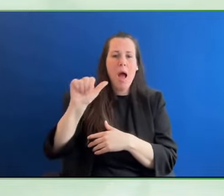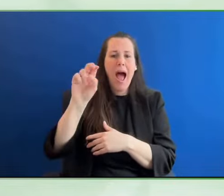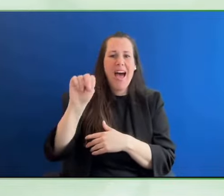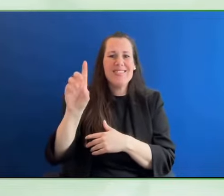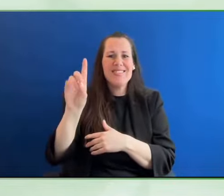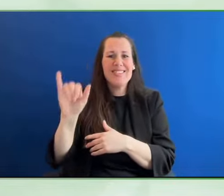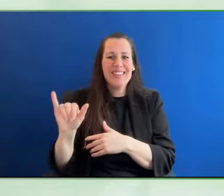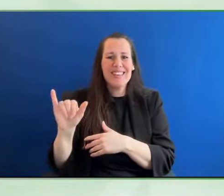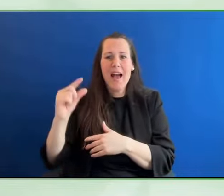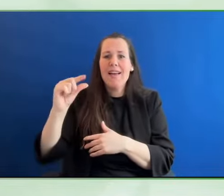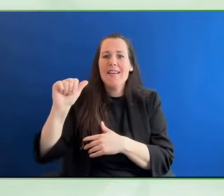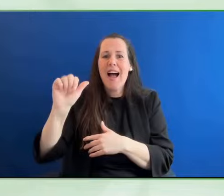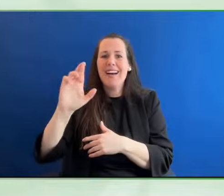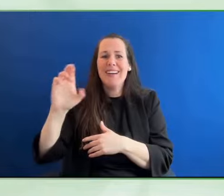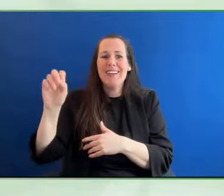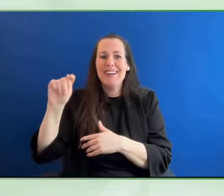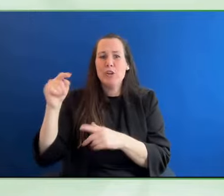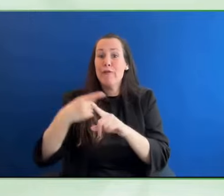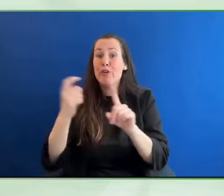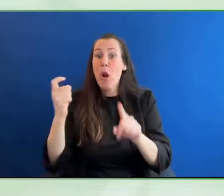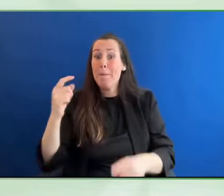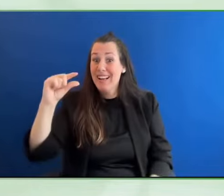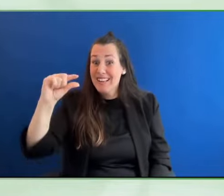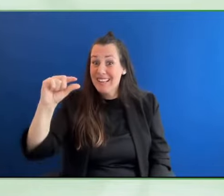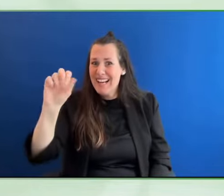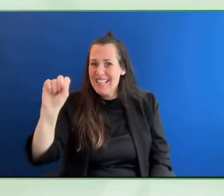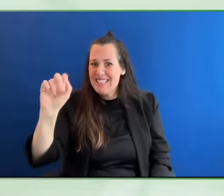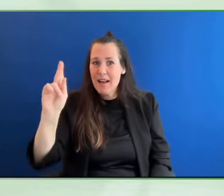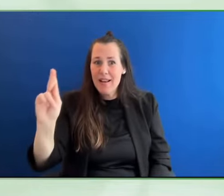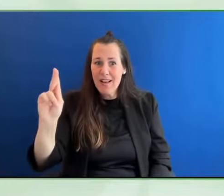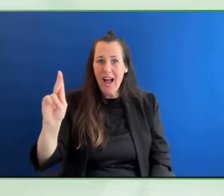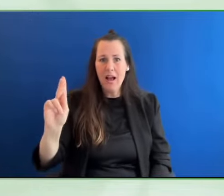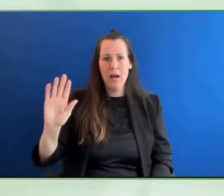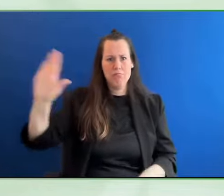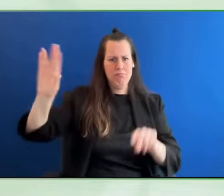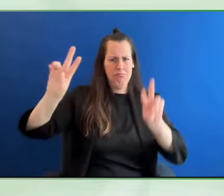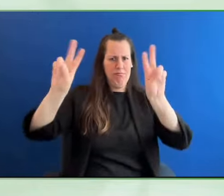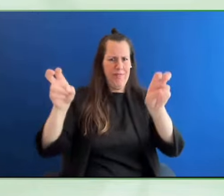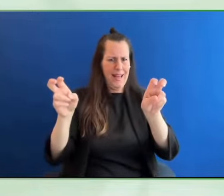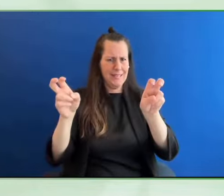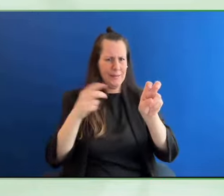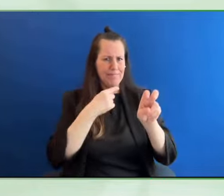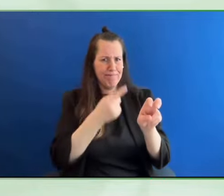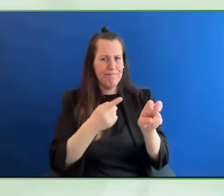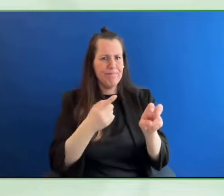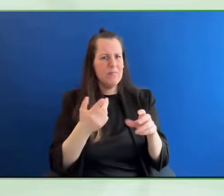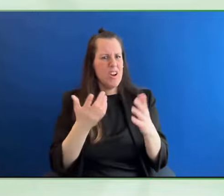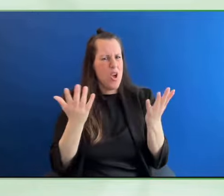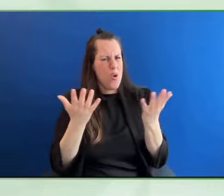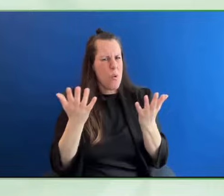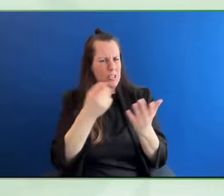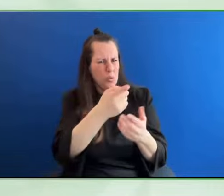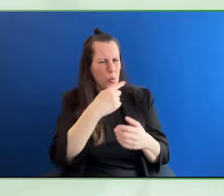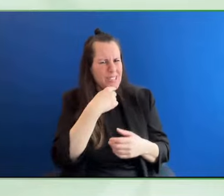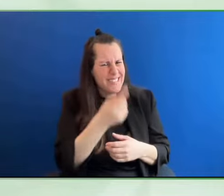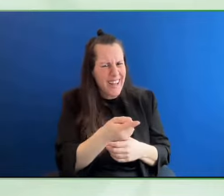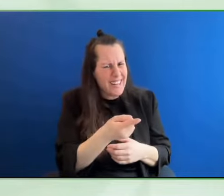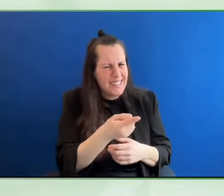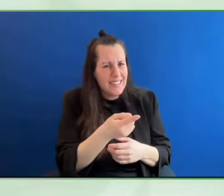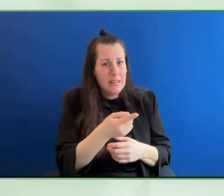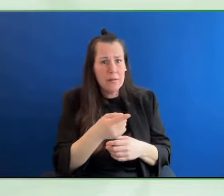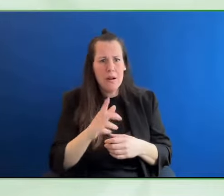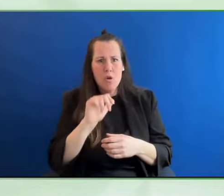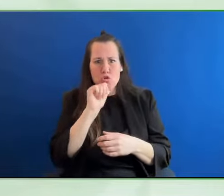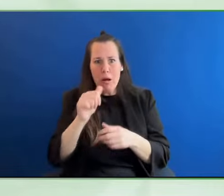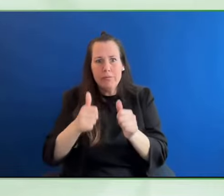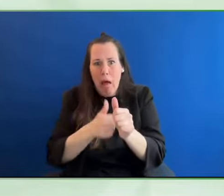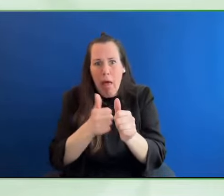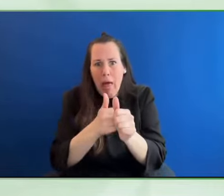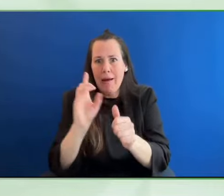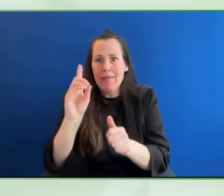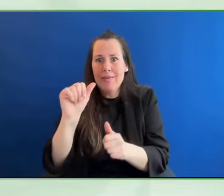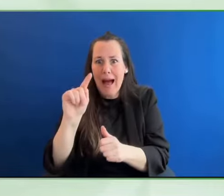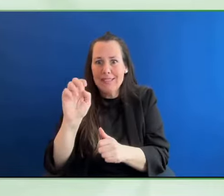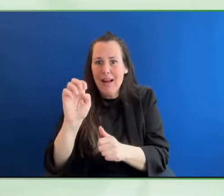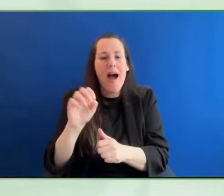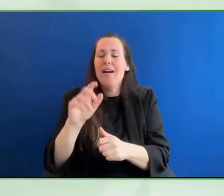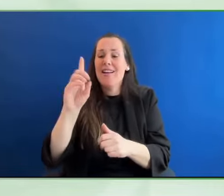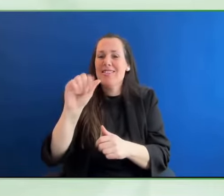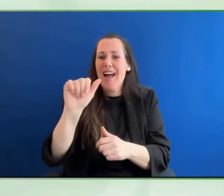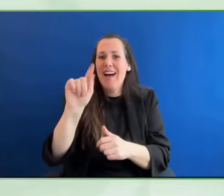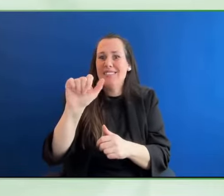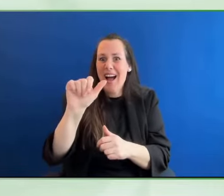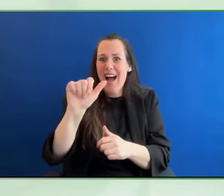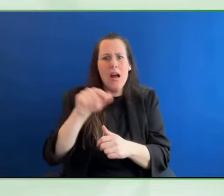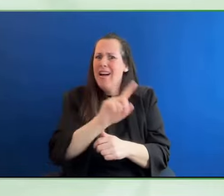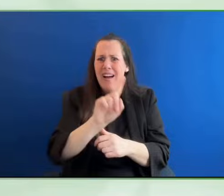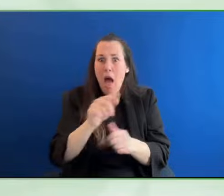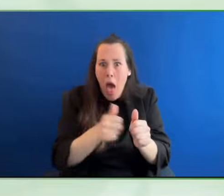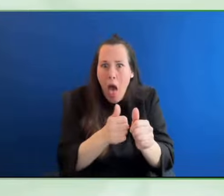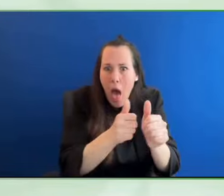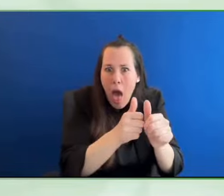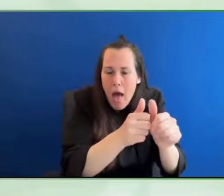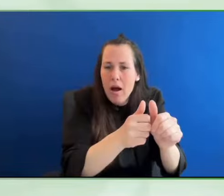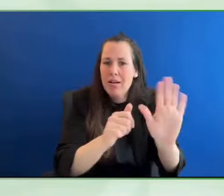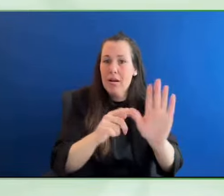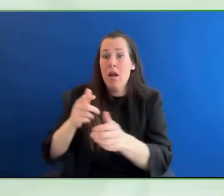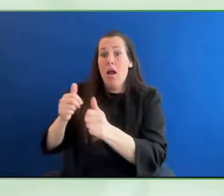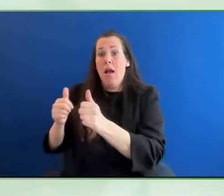Before we close, any parting words, where do we find you and learn more about skills